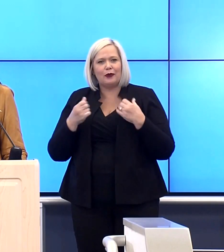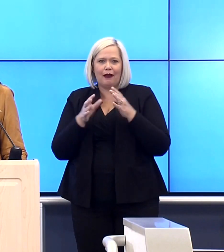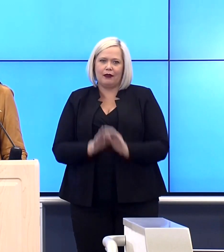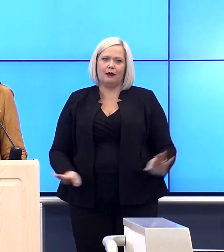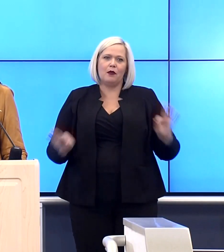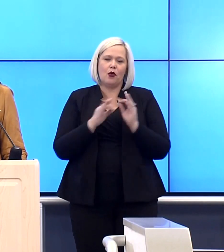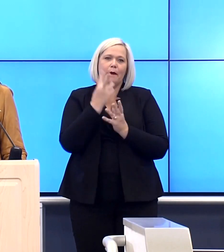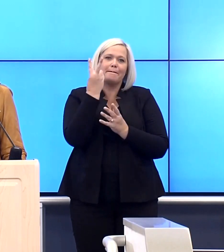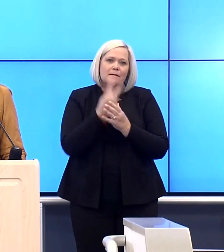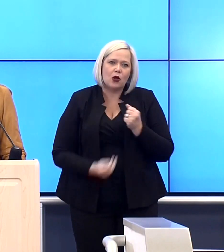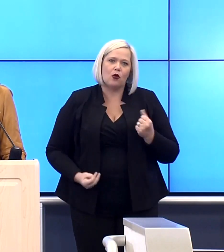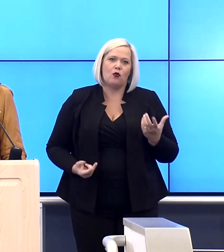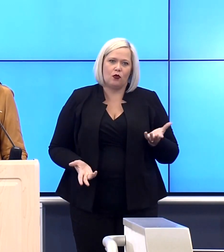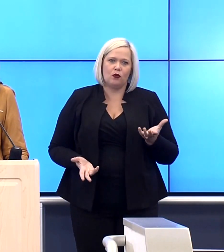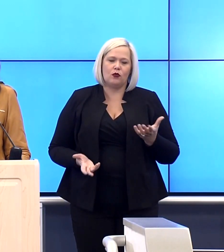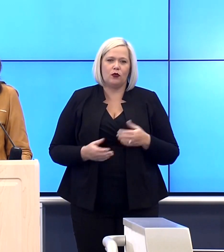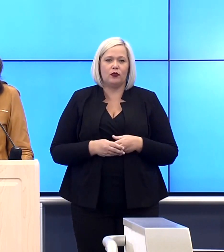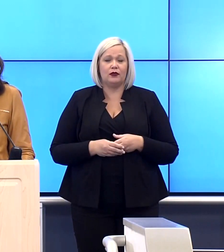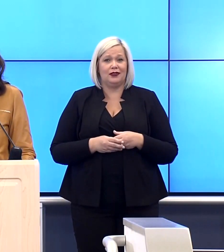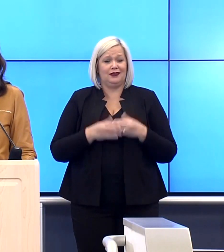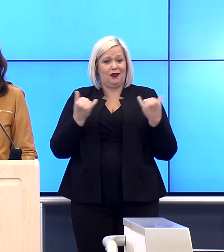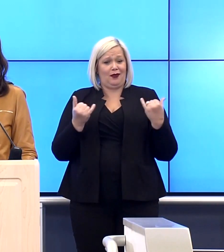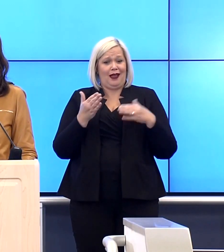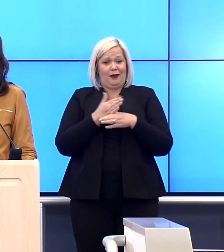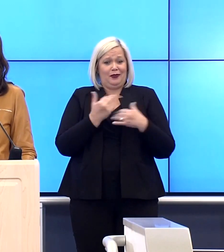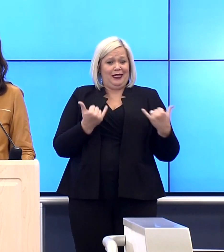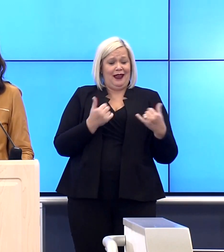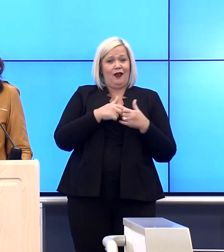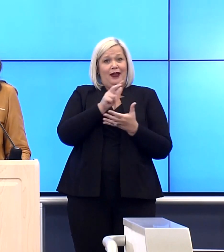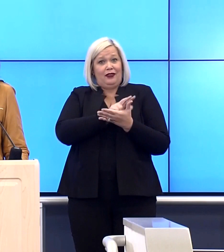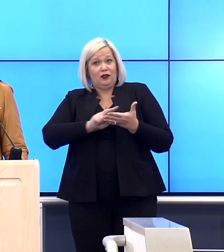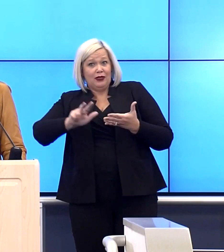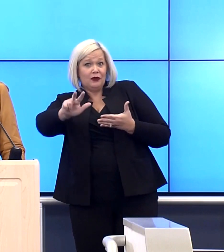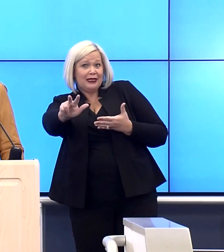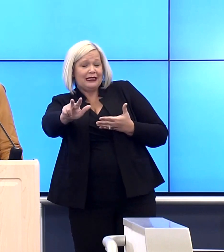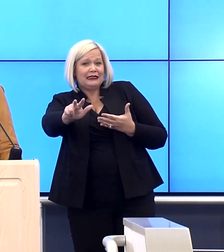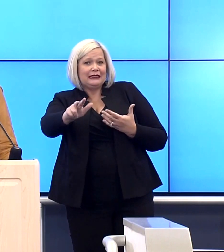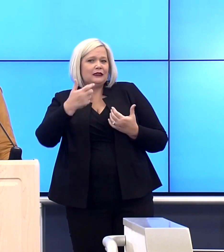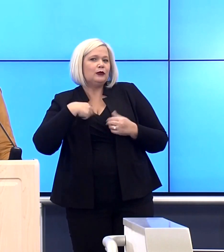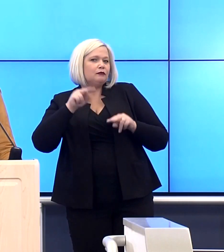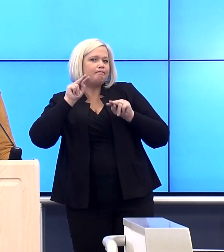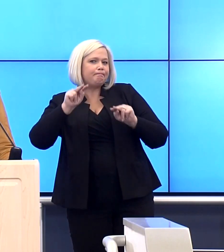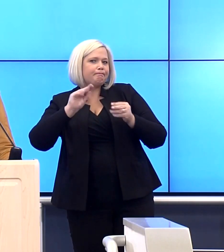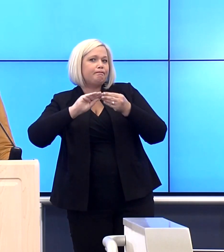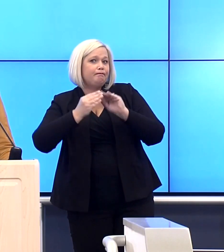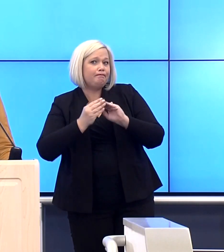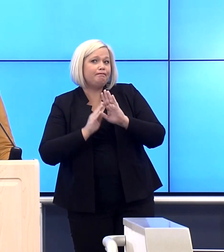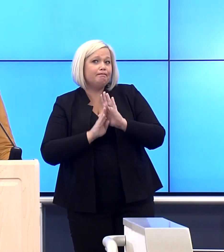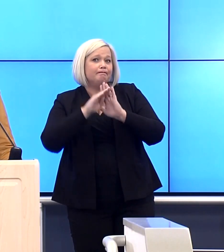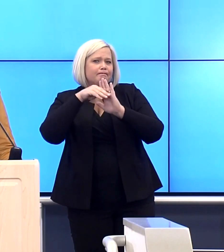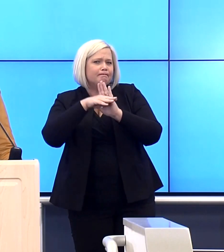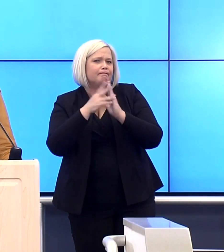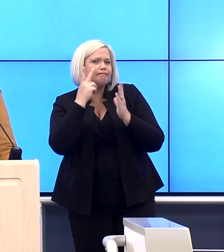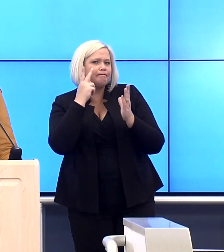ABOUT OUR INDIVIDUAL HEALTH. SO THREE WEEKS FROM NOW, AND SO THREE WEEKS FROM NOW, AND EVERY DAY IN BETWEEN THE THREE EVERY DAY IN BETWEEN THE THREE WEEKS, WE WILL BE WATCHING THE